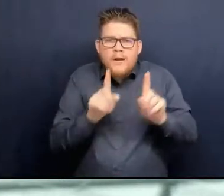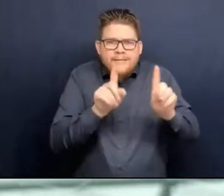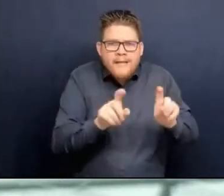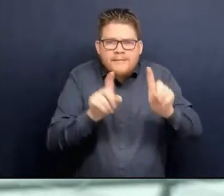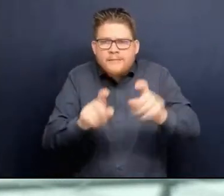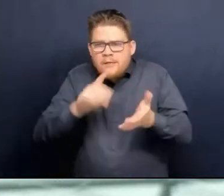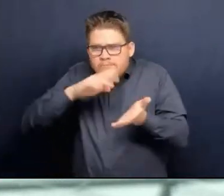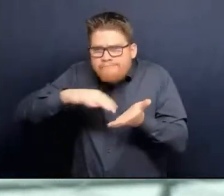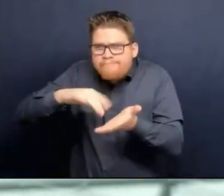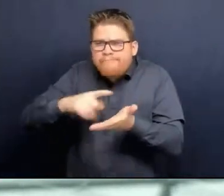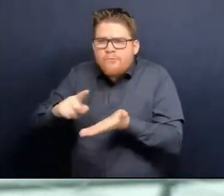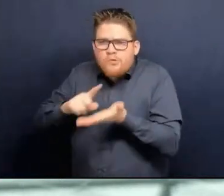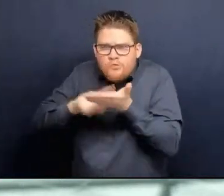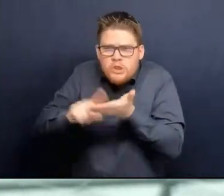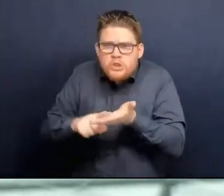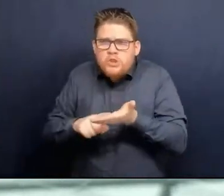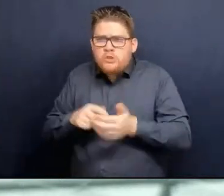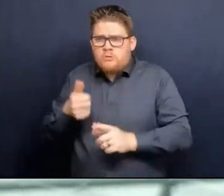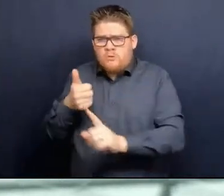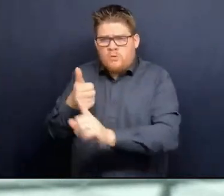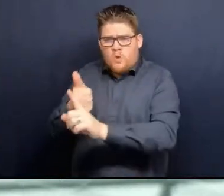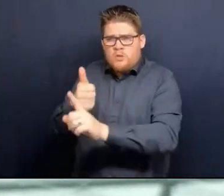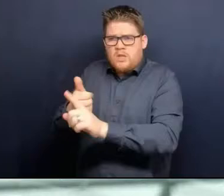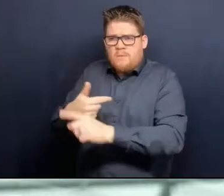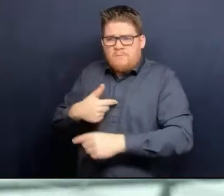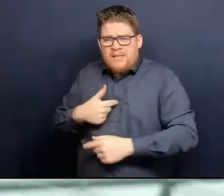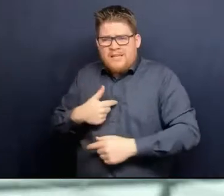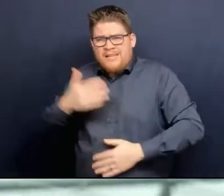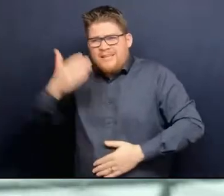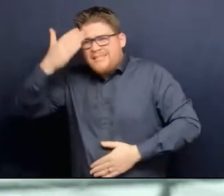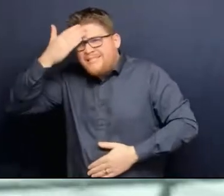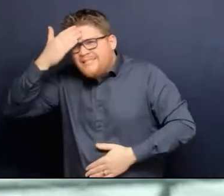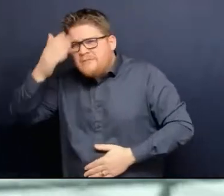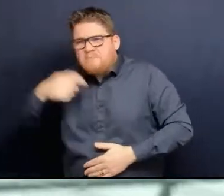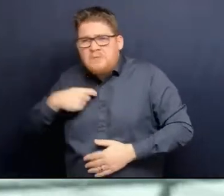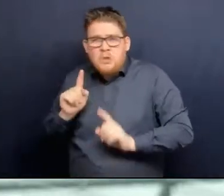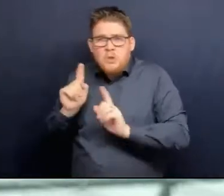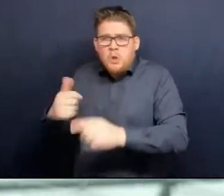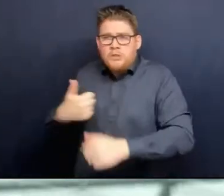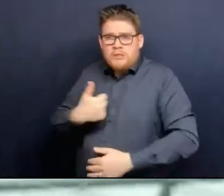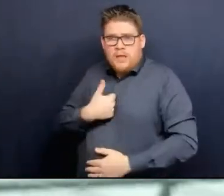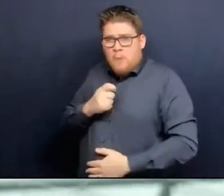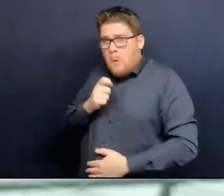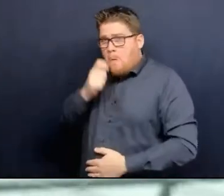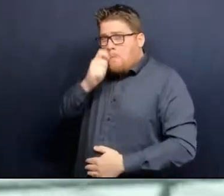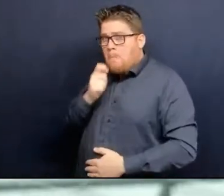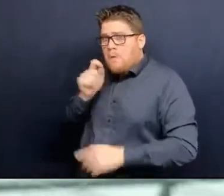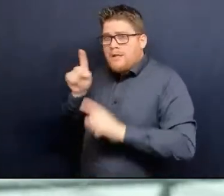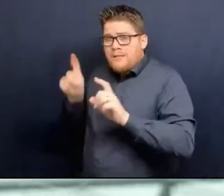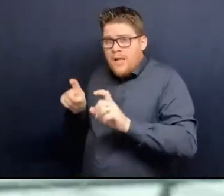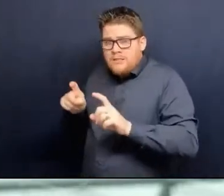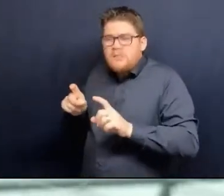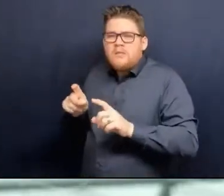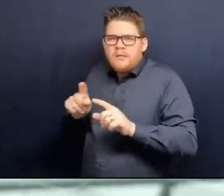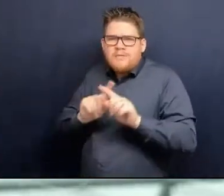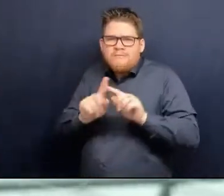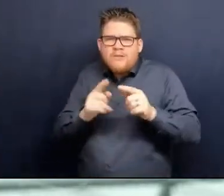decisions. About your own health